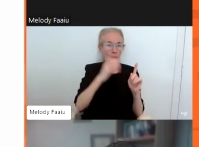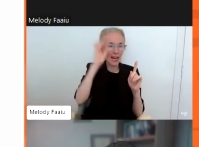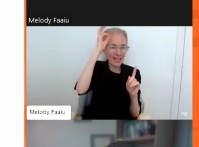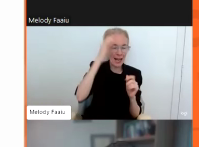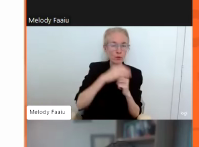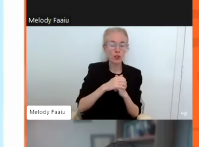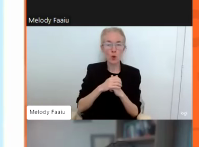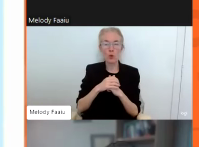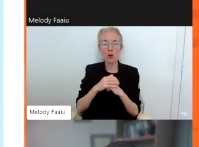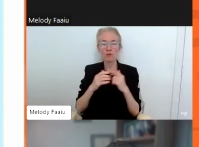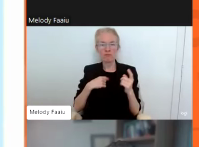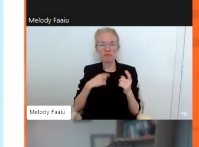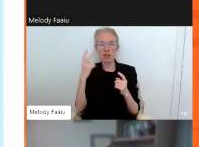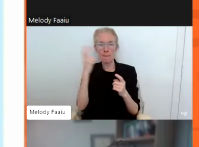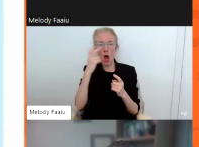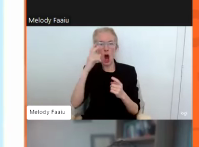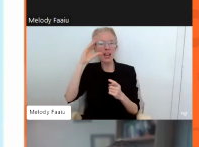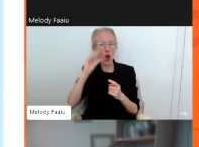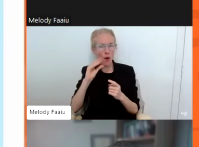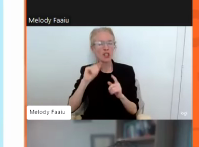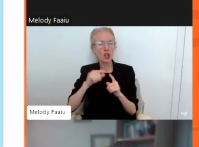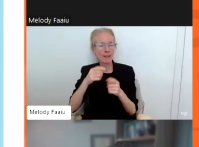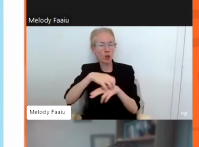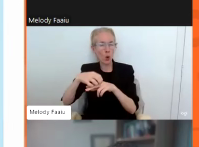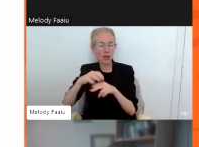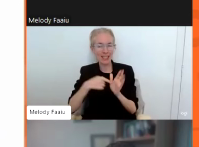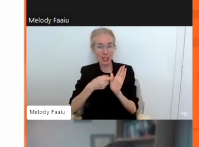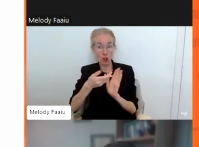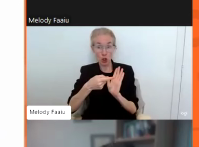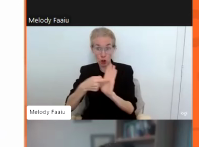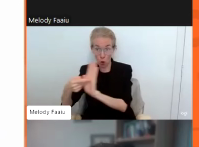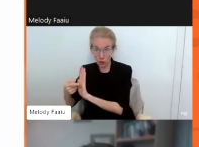a longer document that was then reviewed by many organisations,